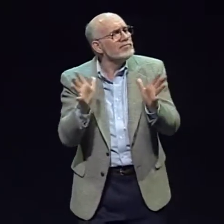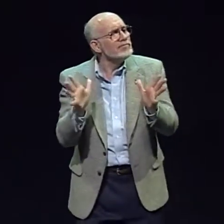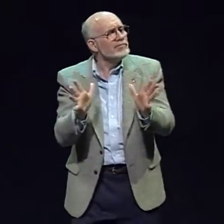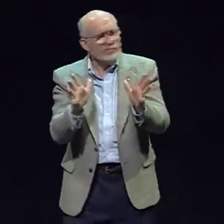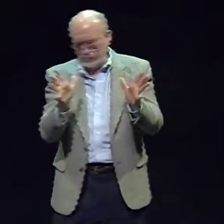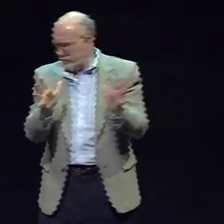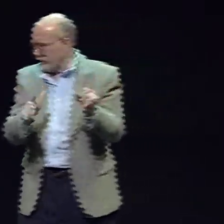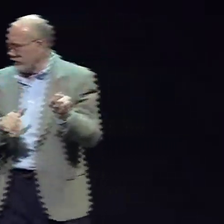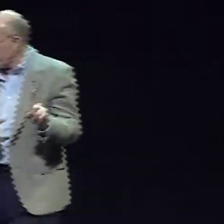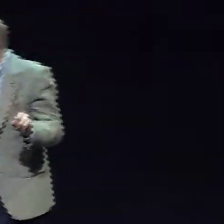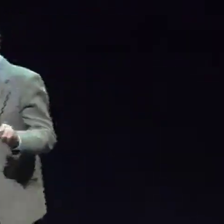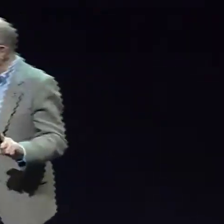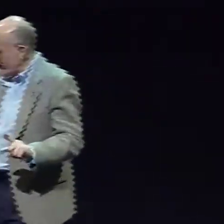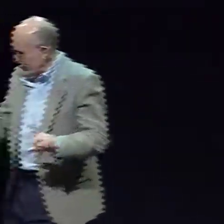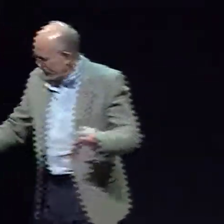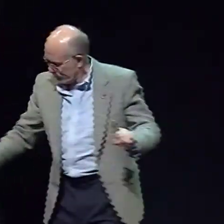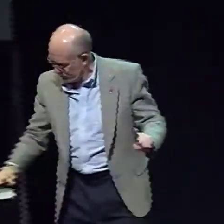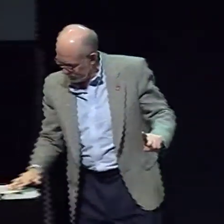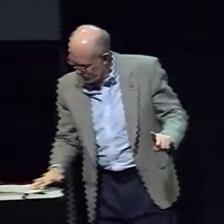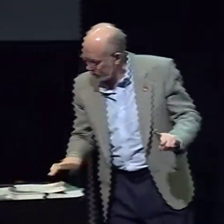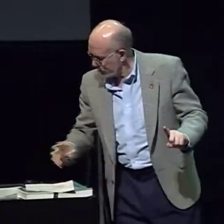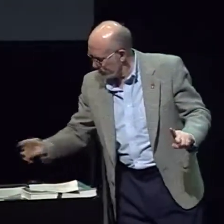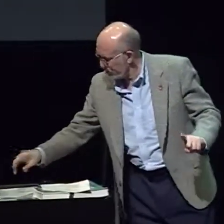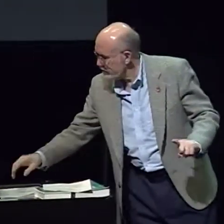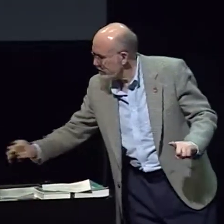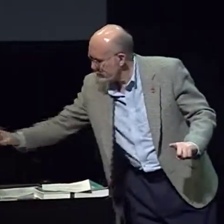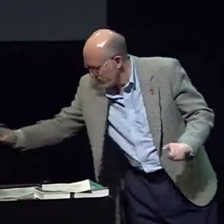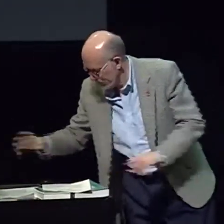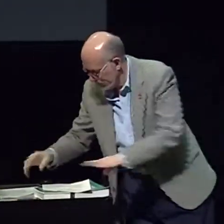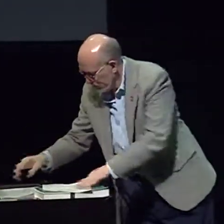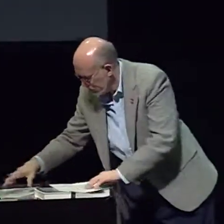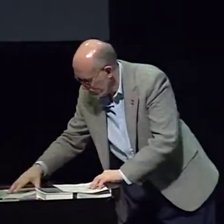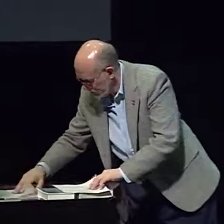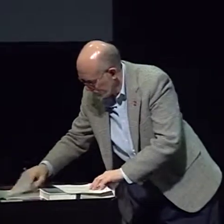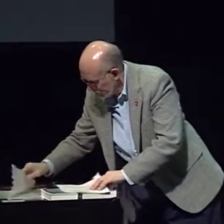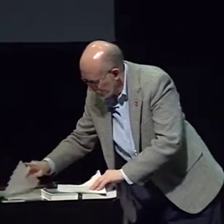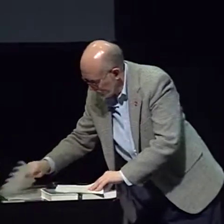SO WHEN YOU GO HOME, ENCOURAGE YOUR STUDENTS TO PLAY.